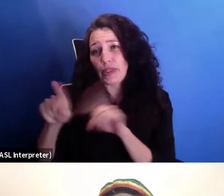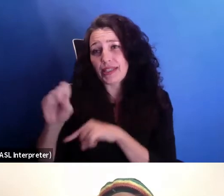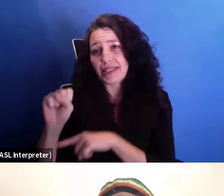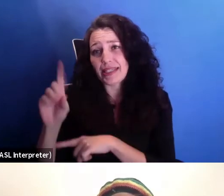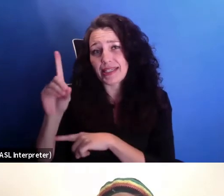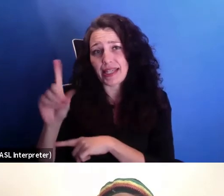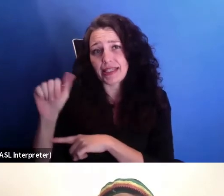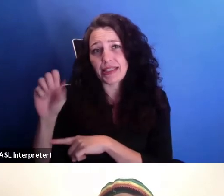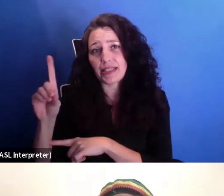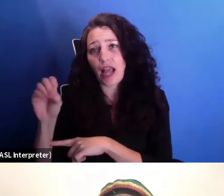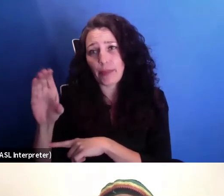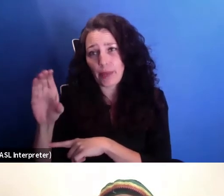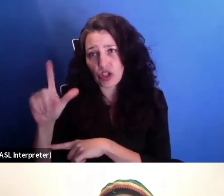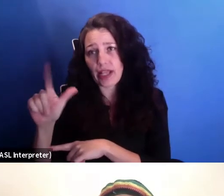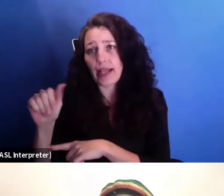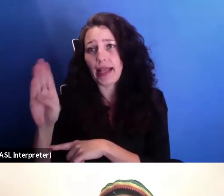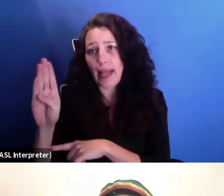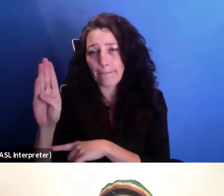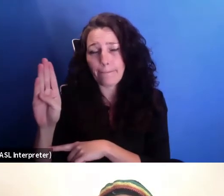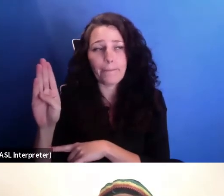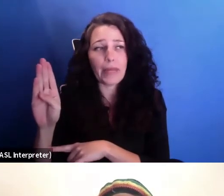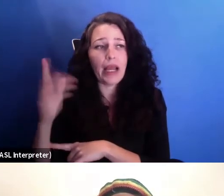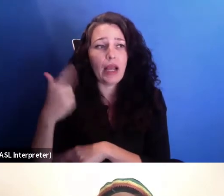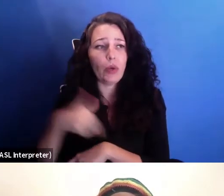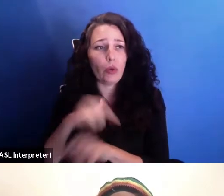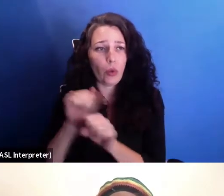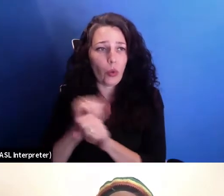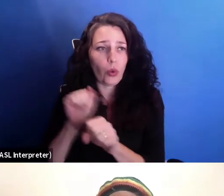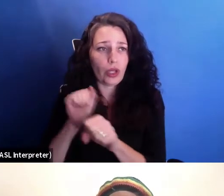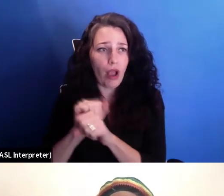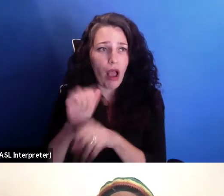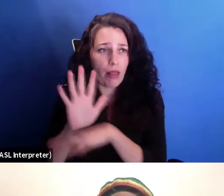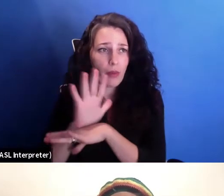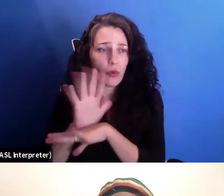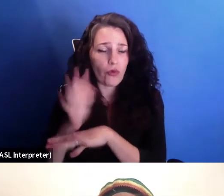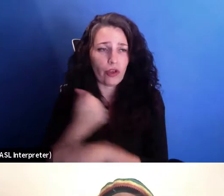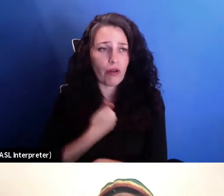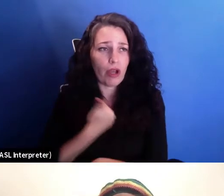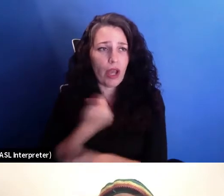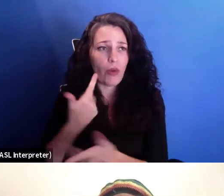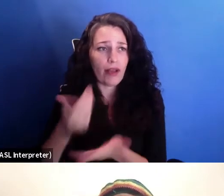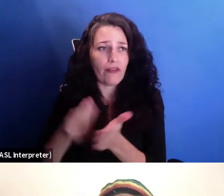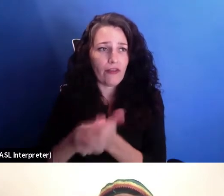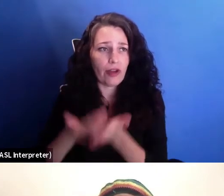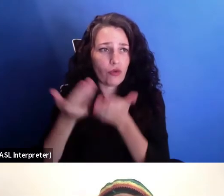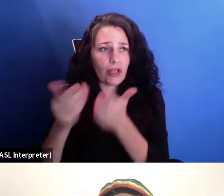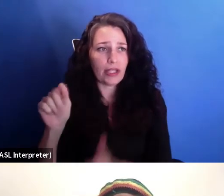workshopping a film and working on it. And we had a fundraising trailer and some sort of scenes cut together